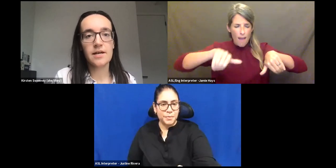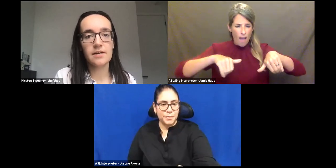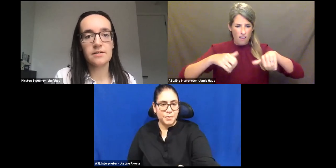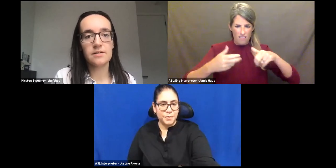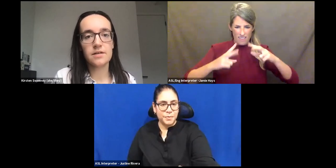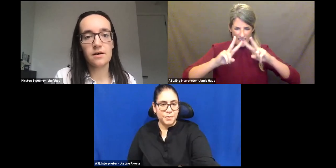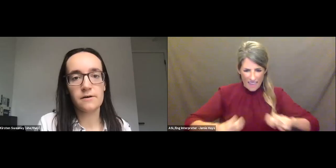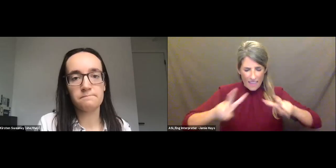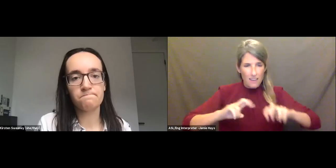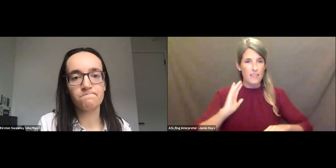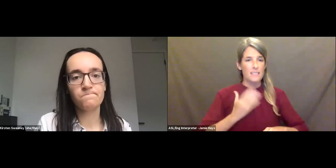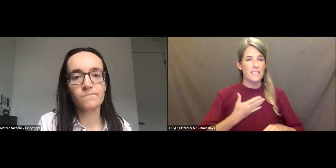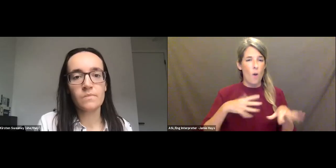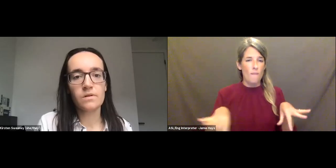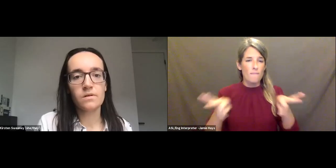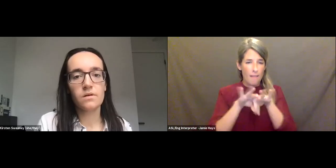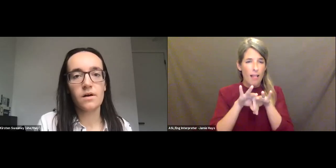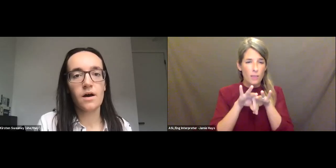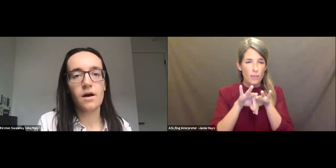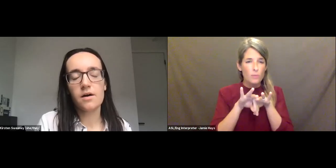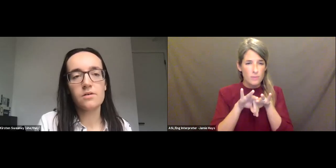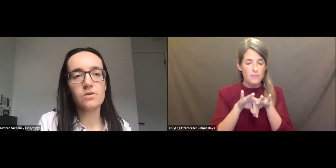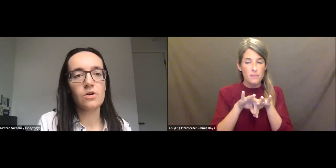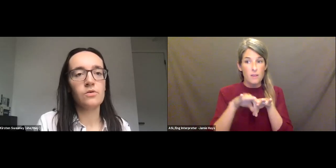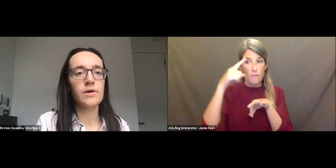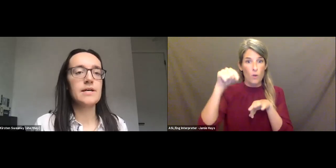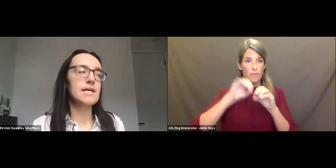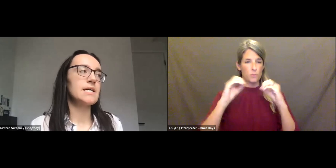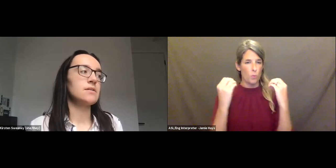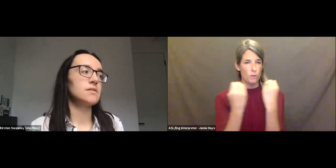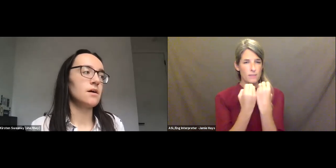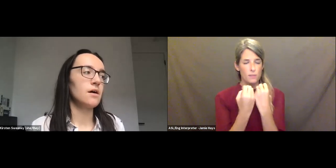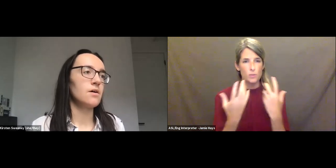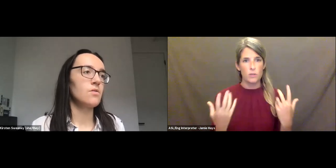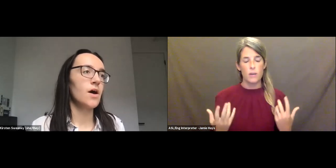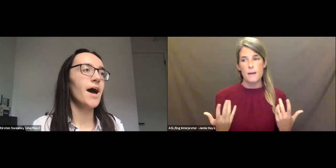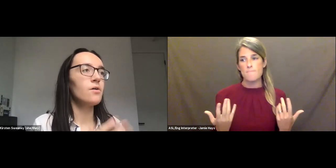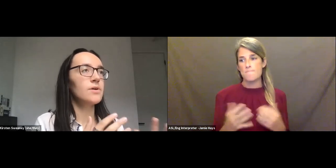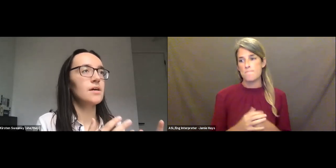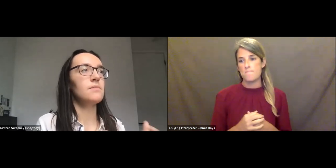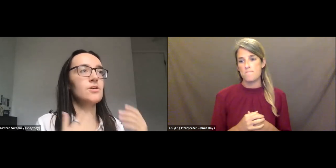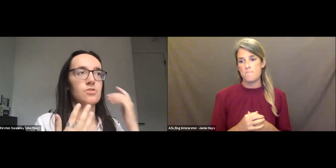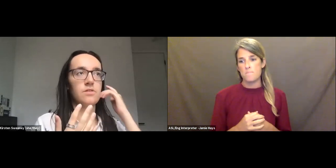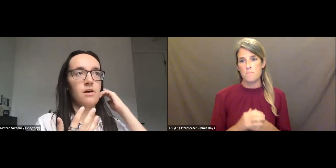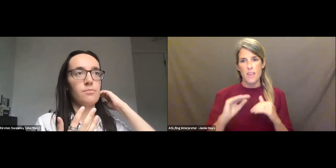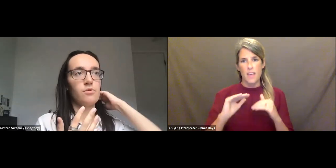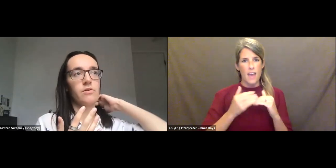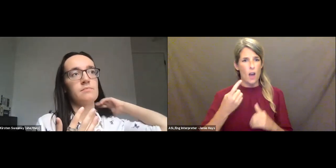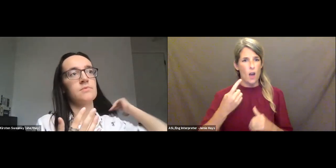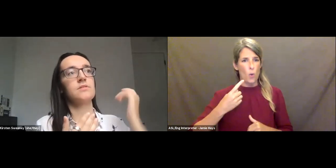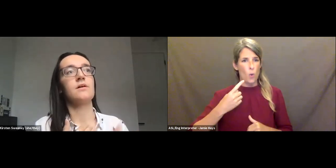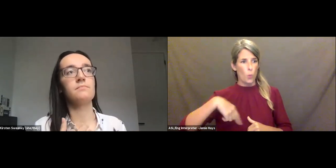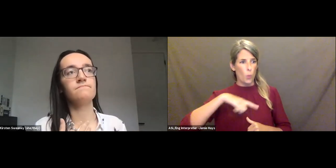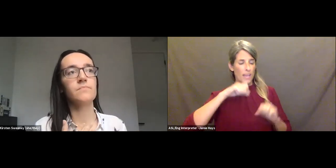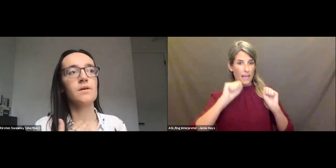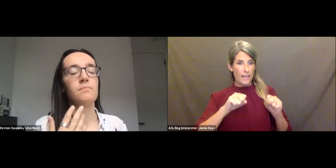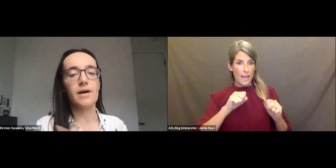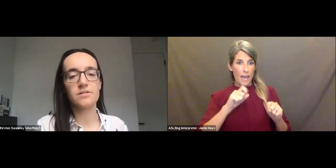And, you know, and how we can make sure that our programs best